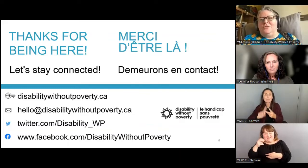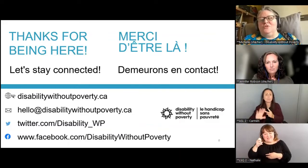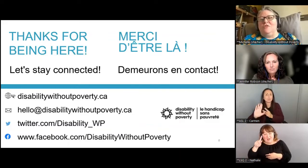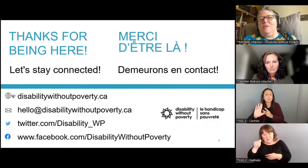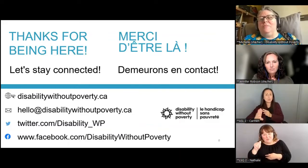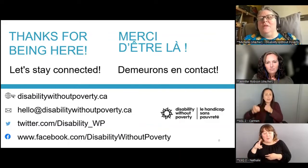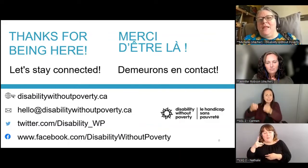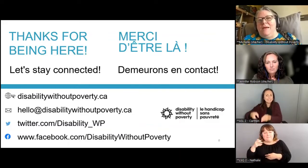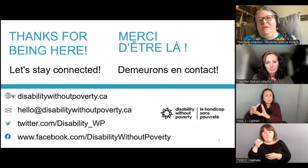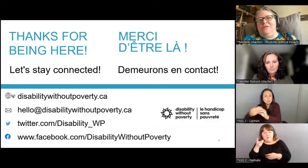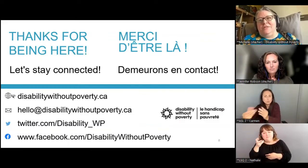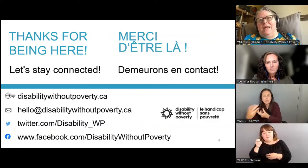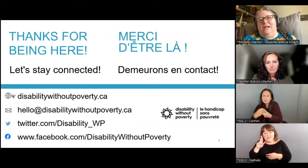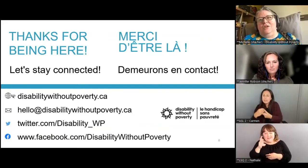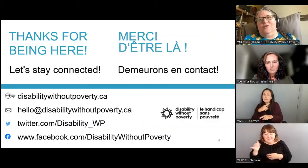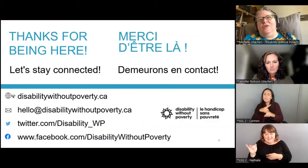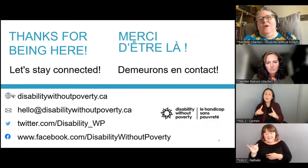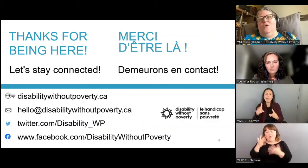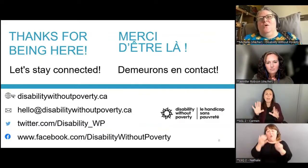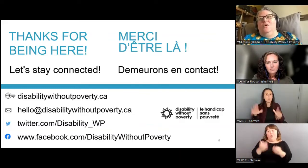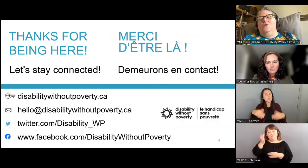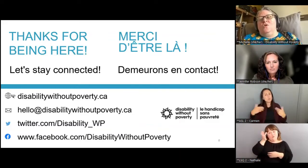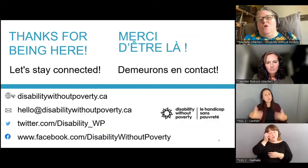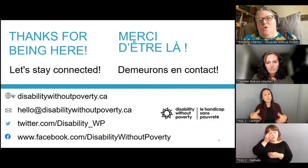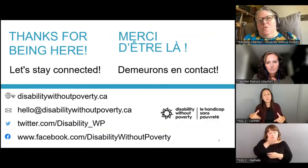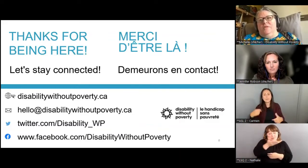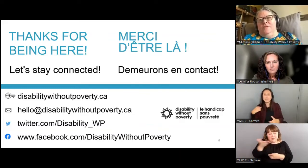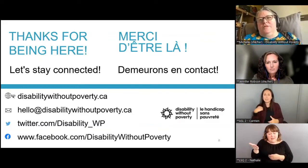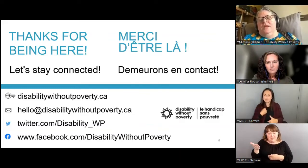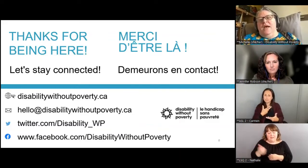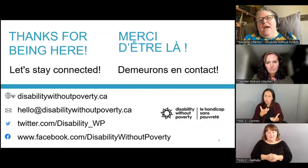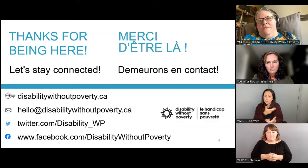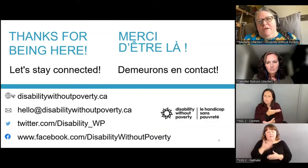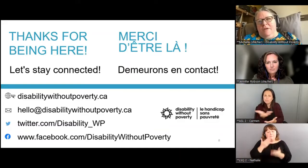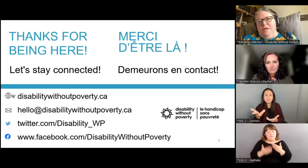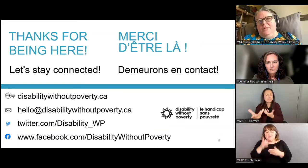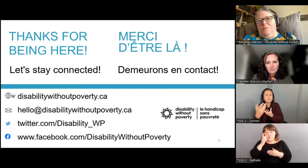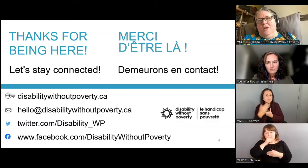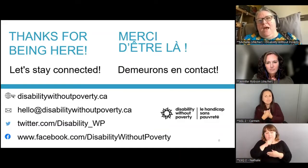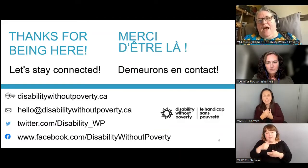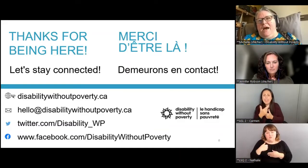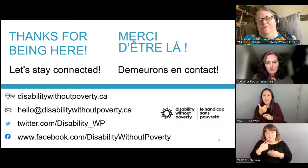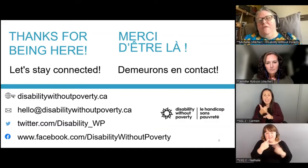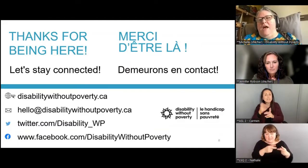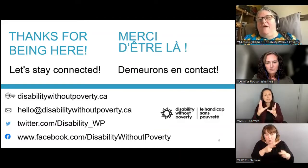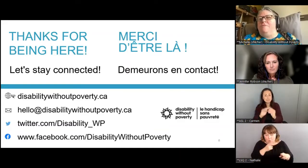INDIVIDUAL STORY, BUT LET ME JUST TELL YOU, YOU GO WITH US IN EVERY MEETING WE HAVE. EVERY